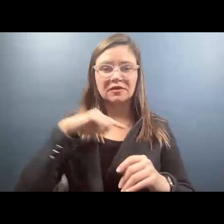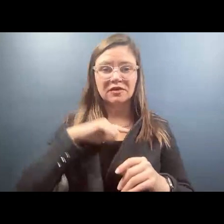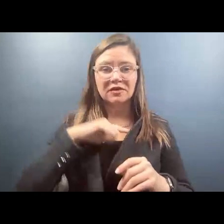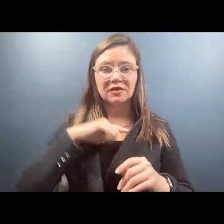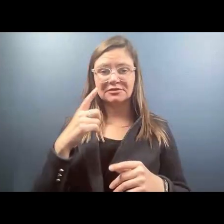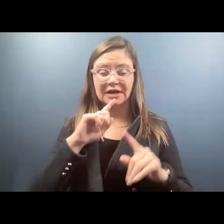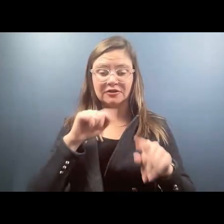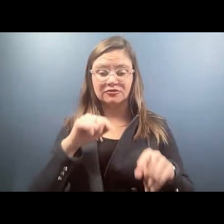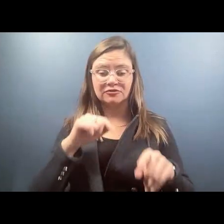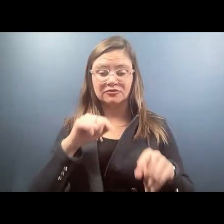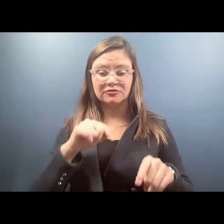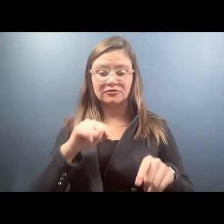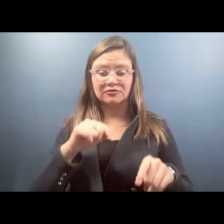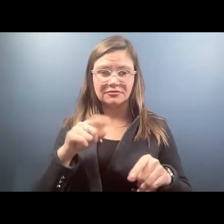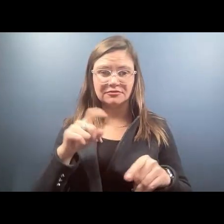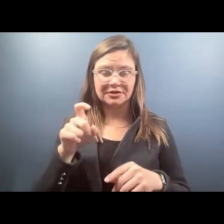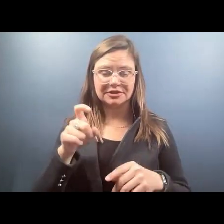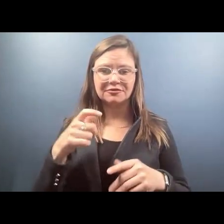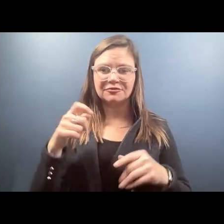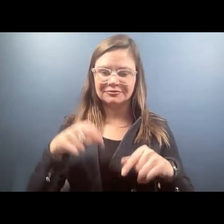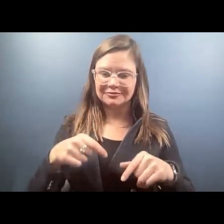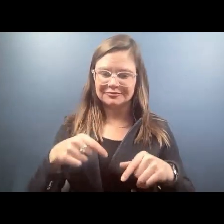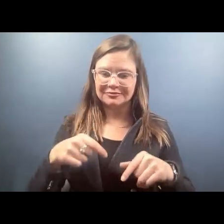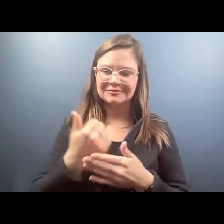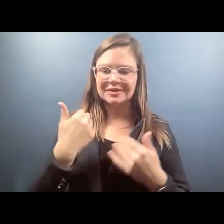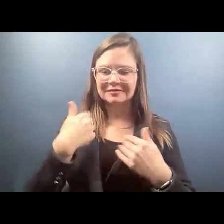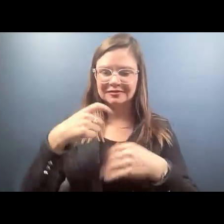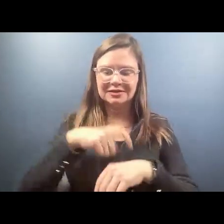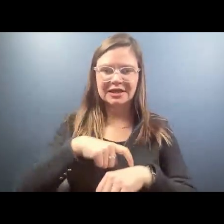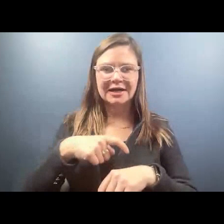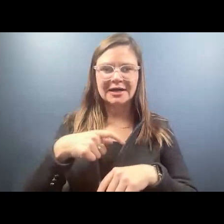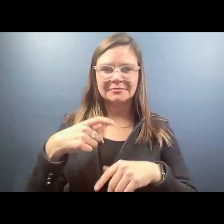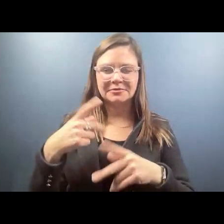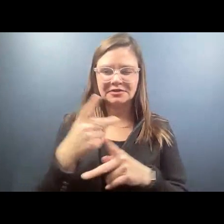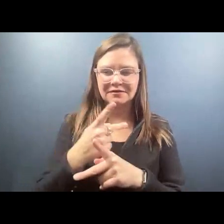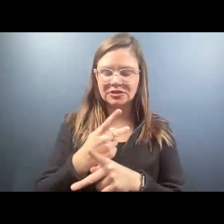And so spending this time getting to why did we decide to take this on and what